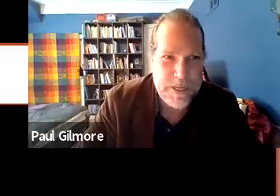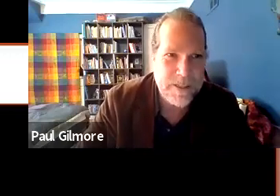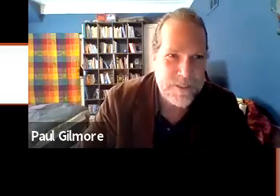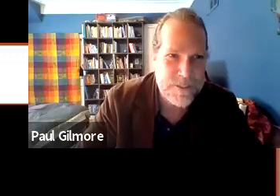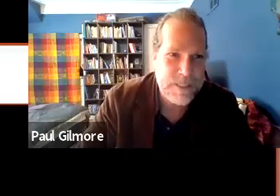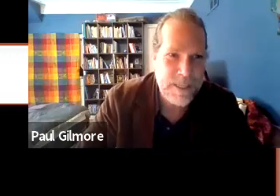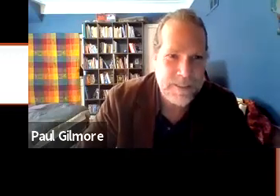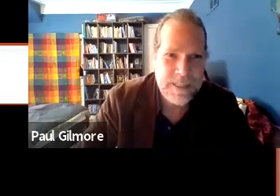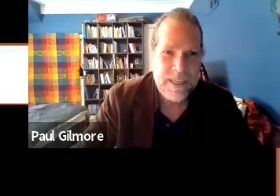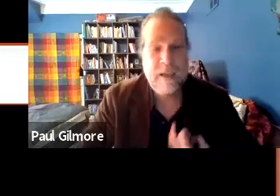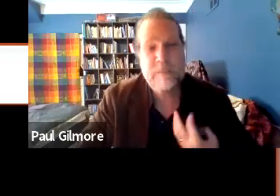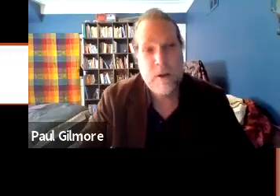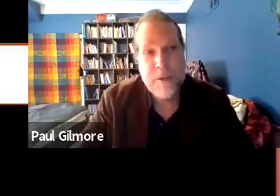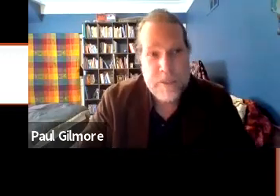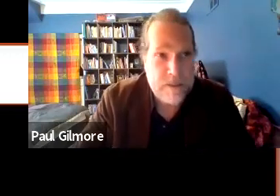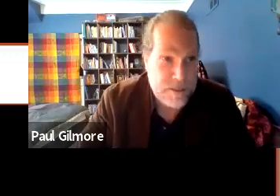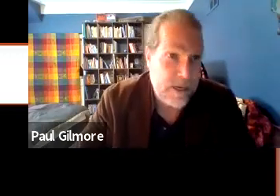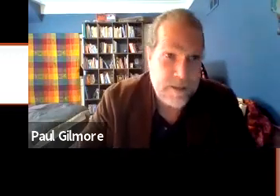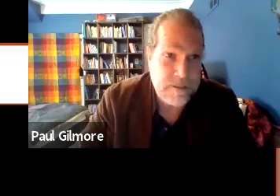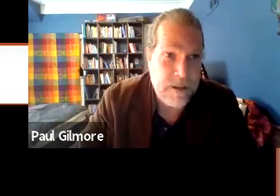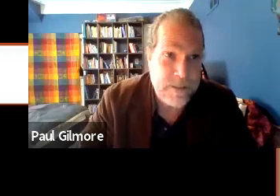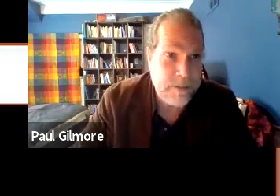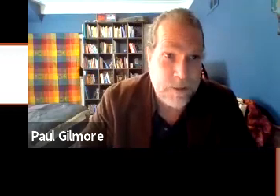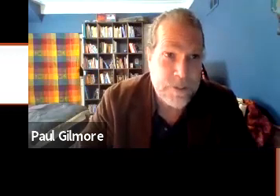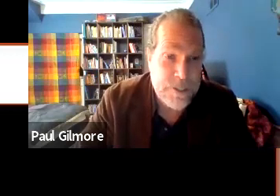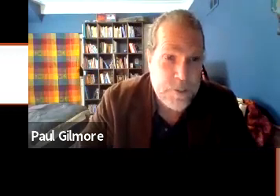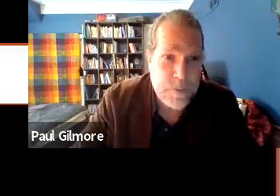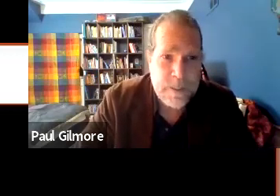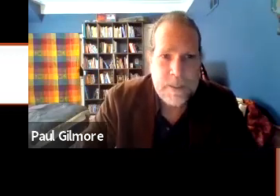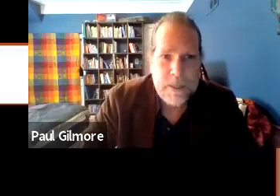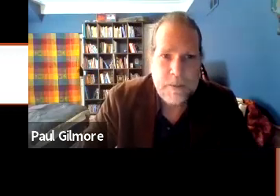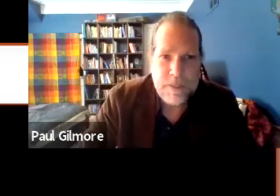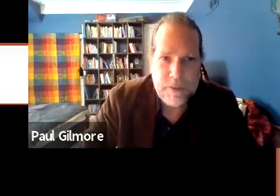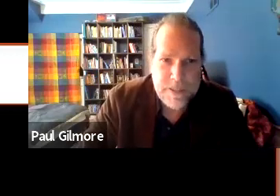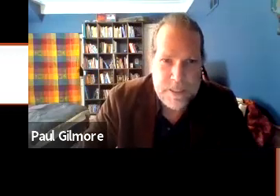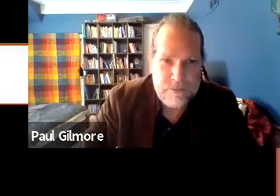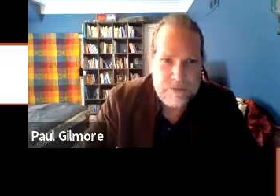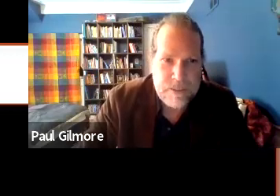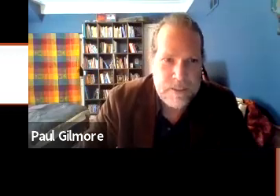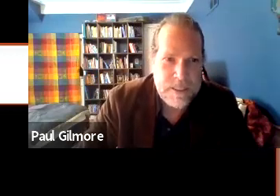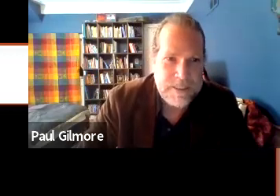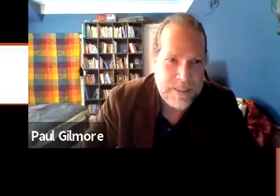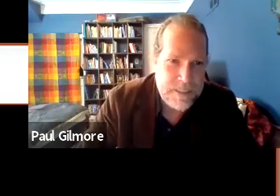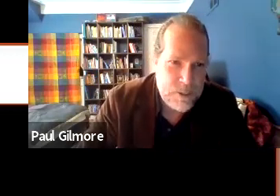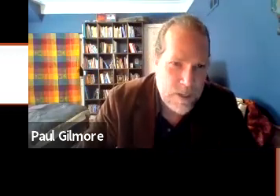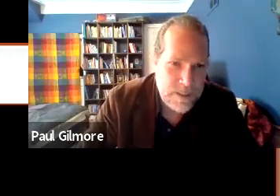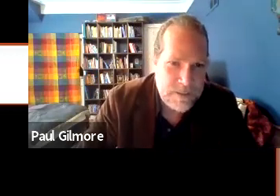they're saying in 1780. I've been arguing that they're saying that 1900 to 1850 1920.